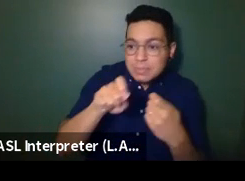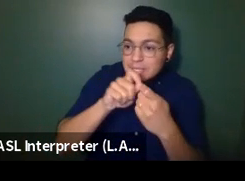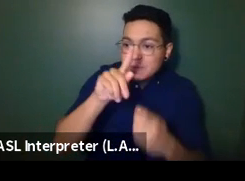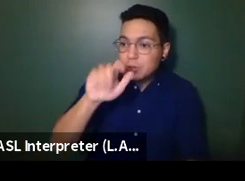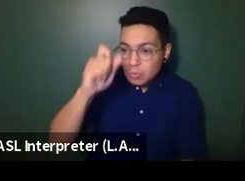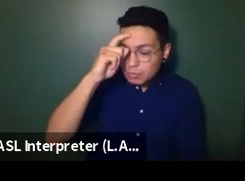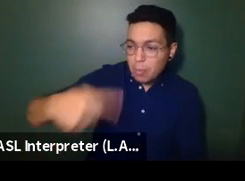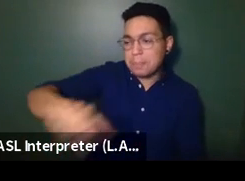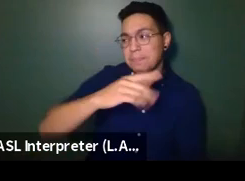Andrew Hickman: Yes.